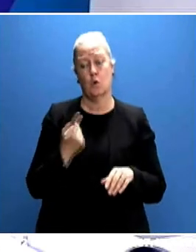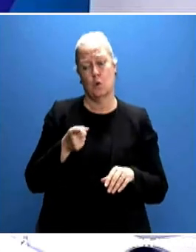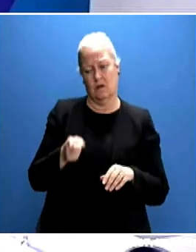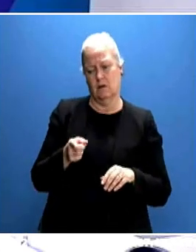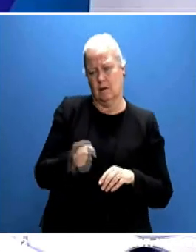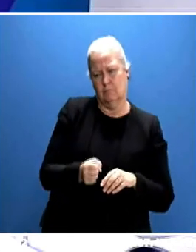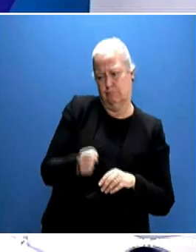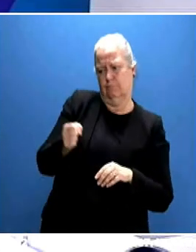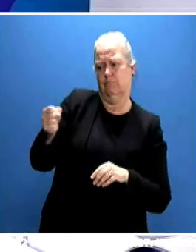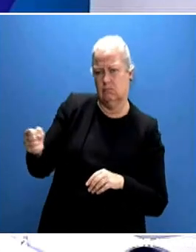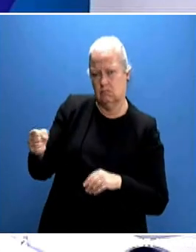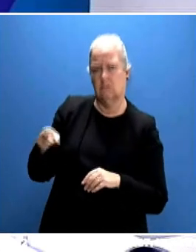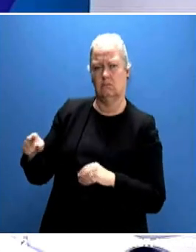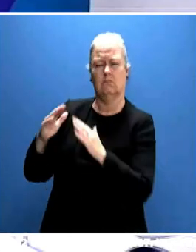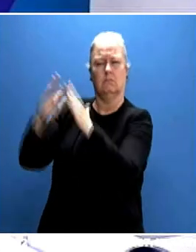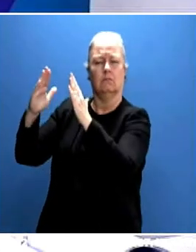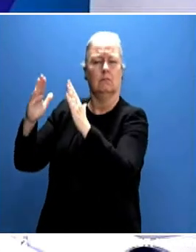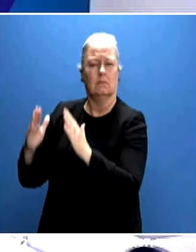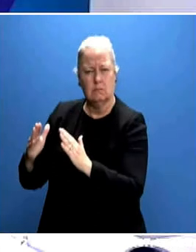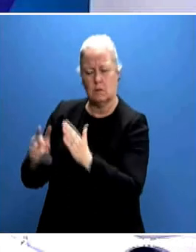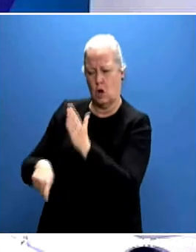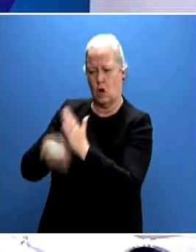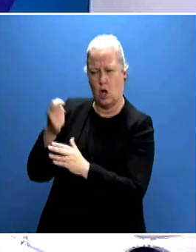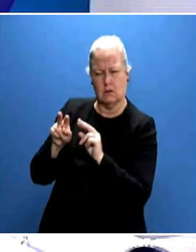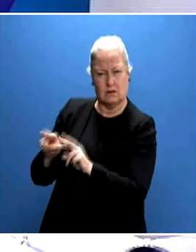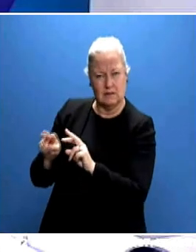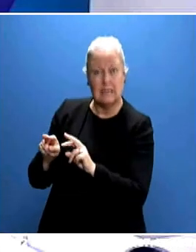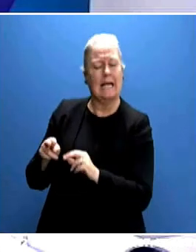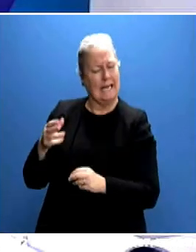be undertaking comprising screening for particular conditions, eg, intellectual